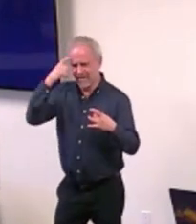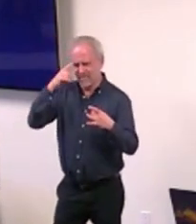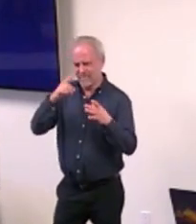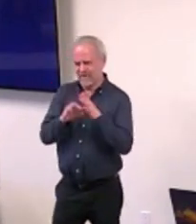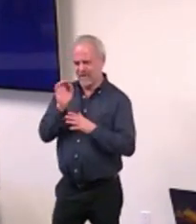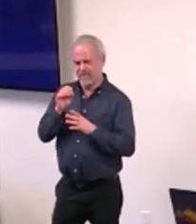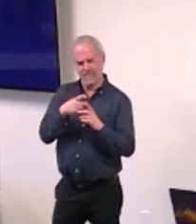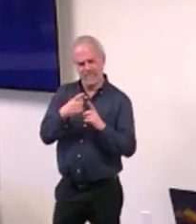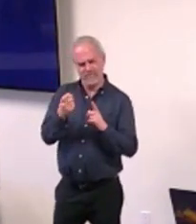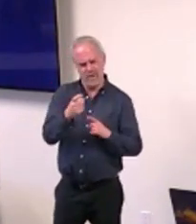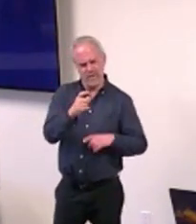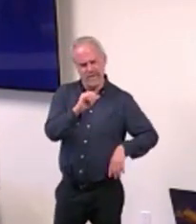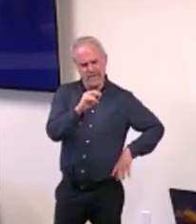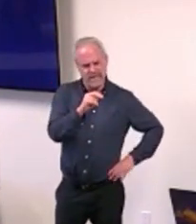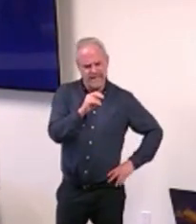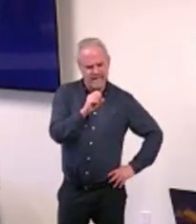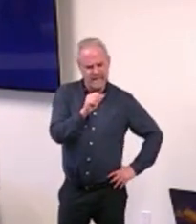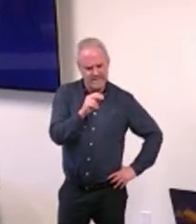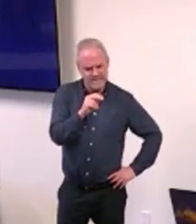and idiots that existed in the United States.